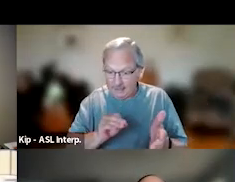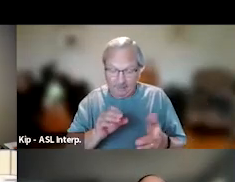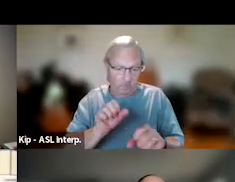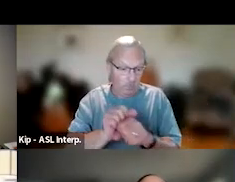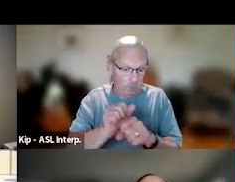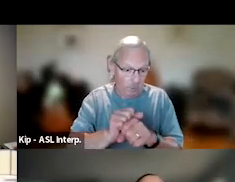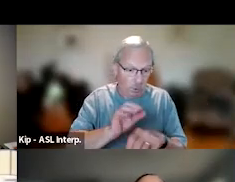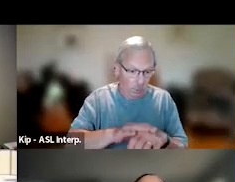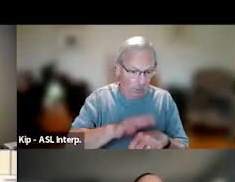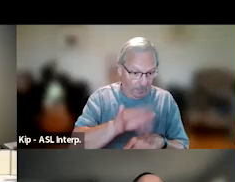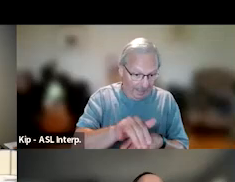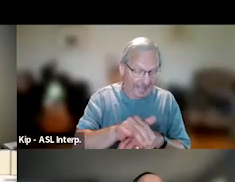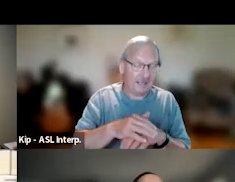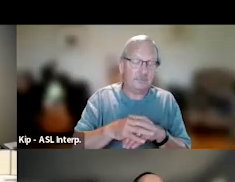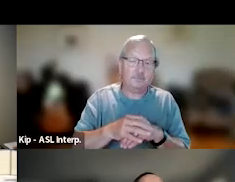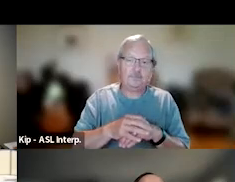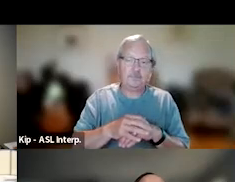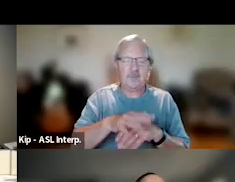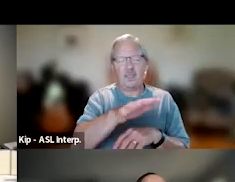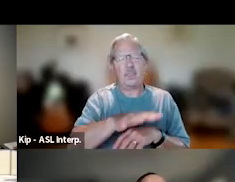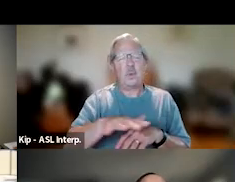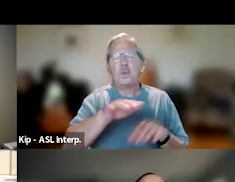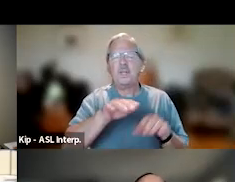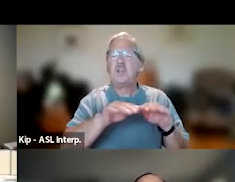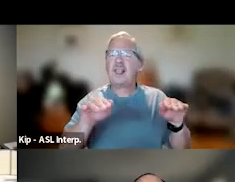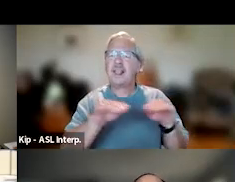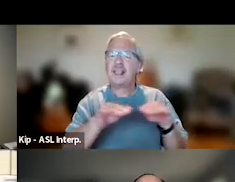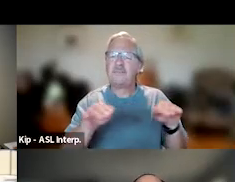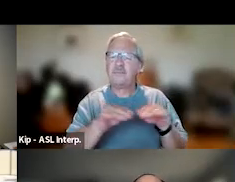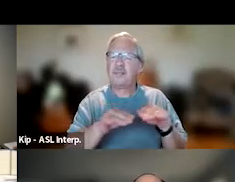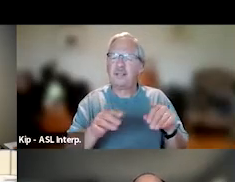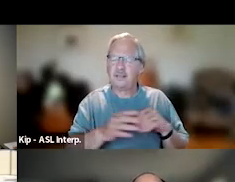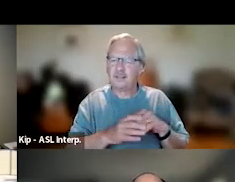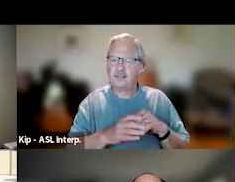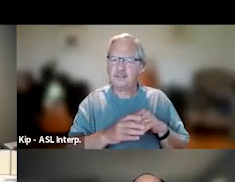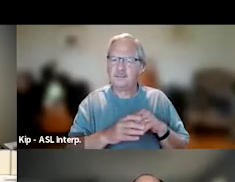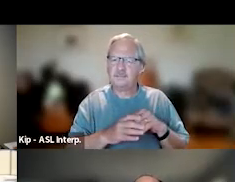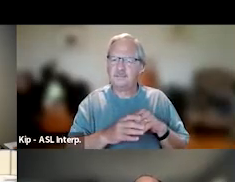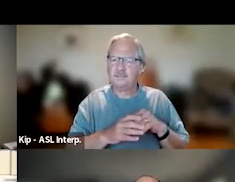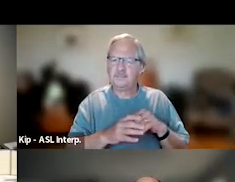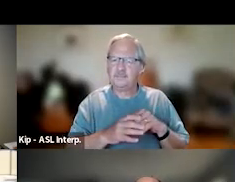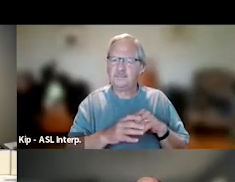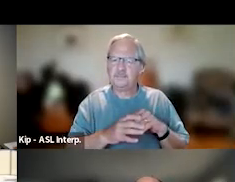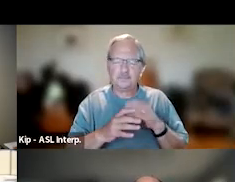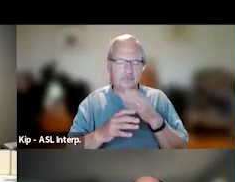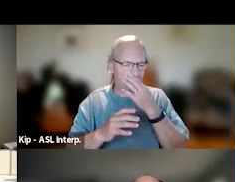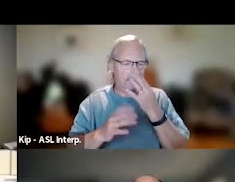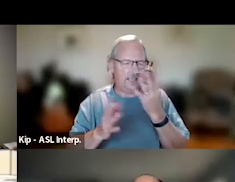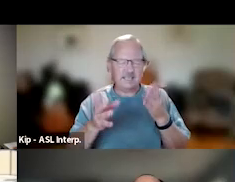of regional level. So this is a little bit in flux and maybe, you know,